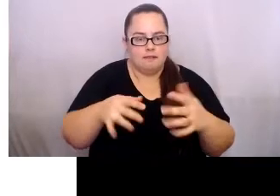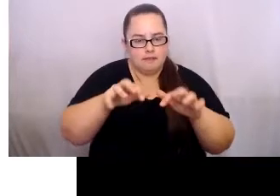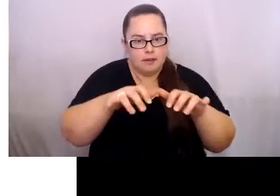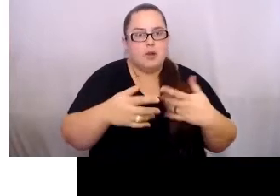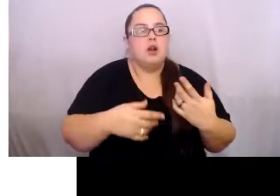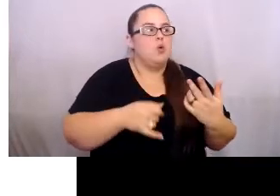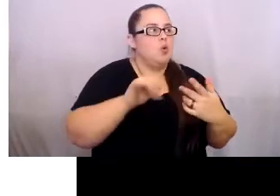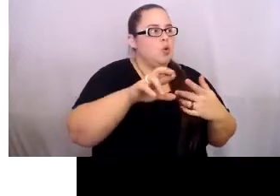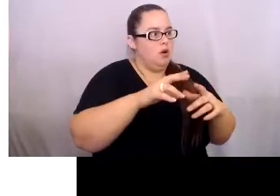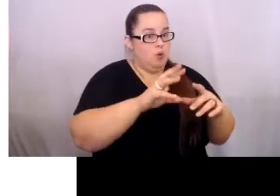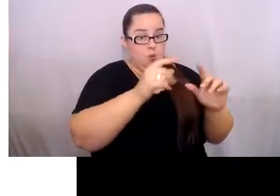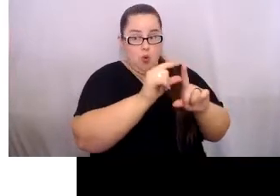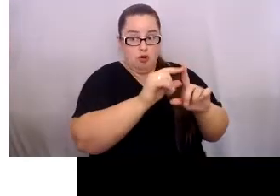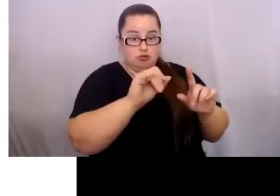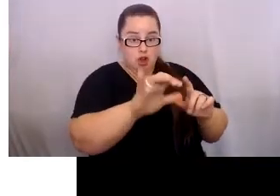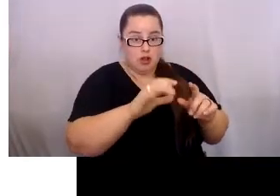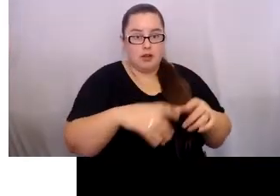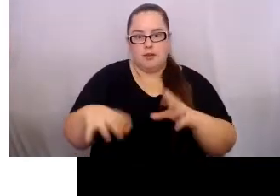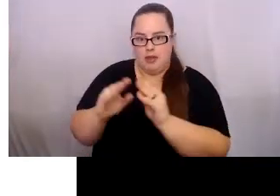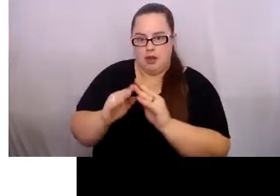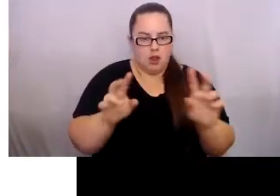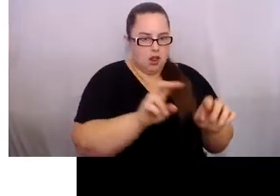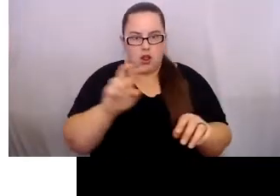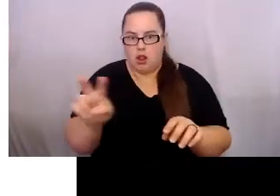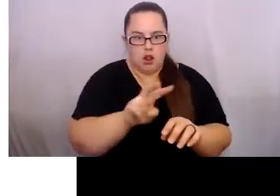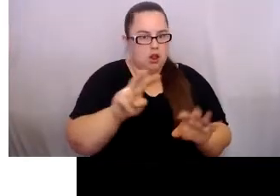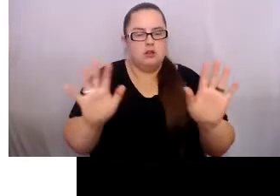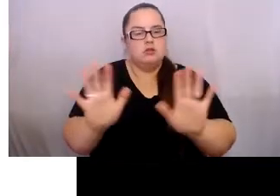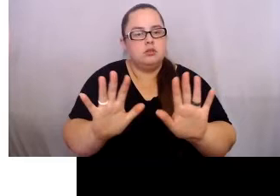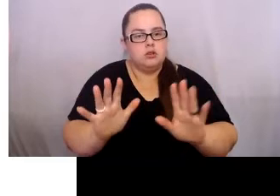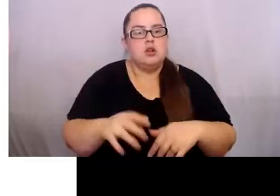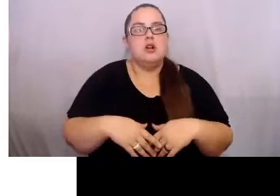In front of screens and. Reducing on screen stimuli. And that's another reason to have that camera off.